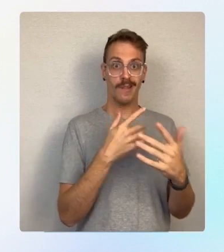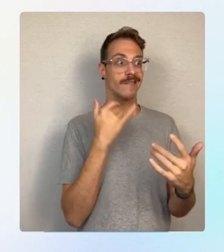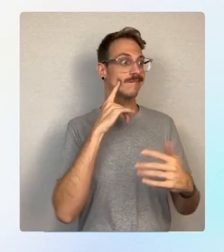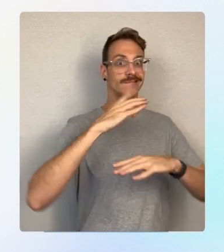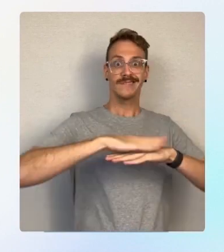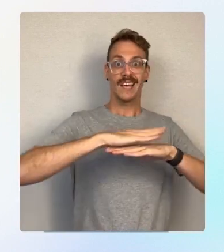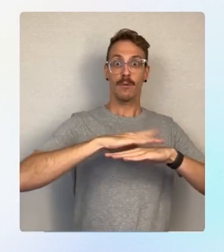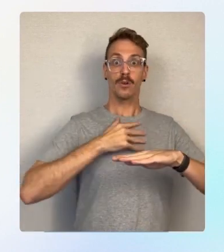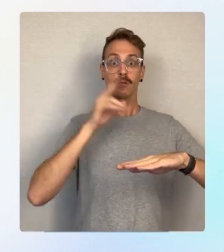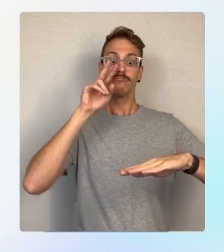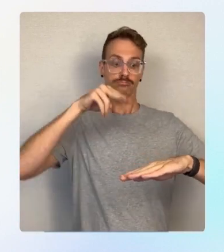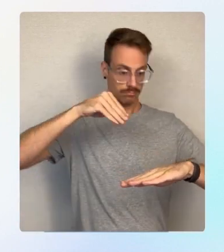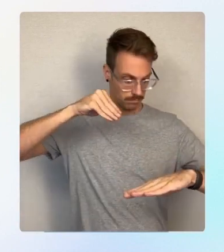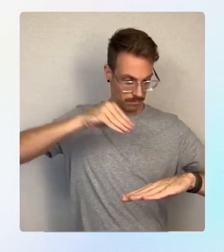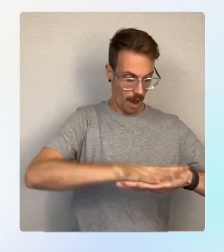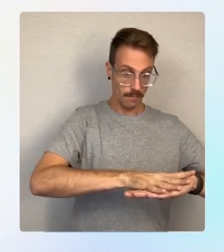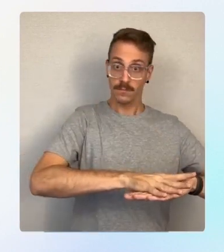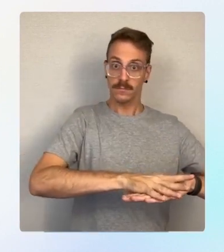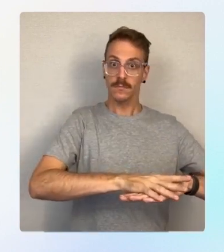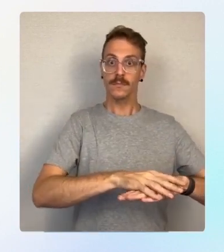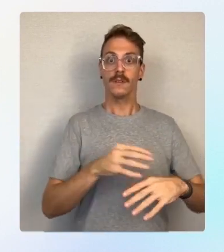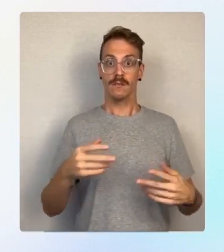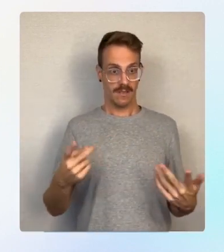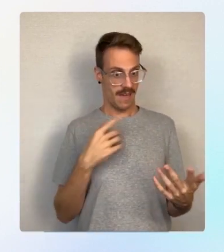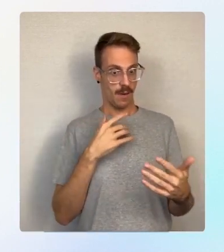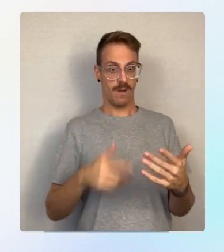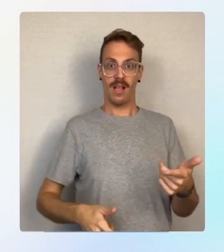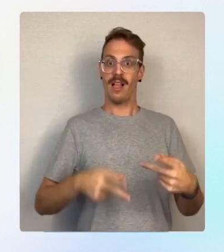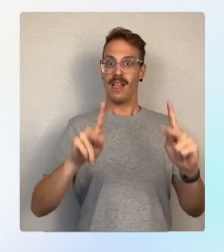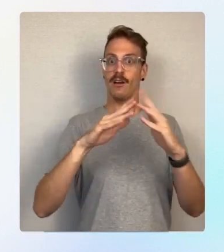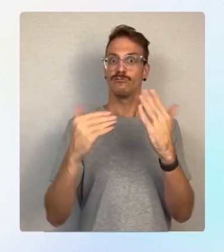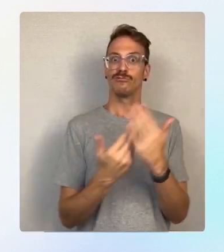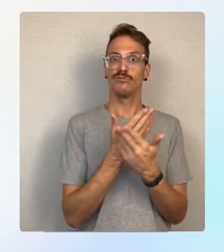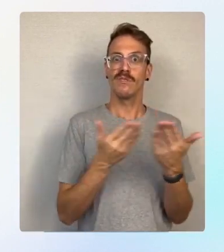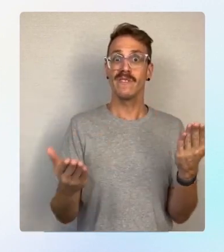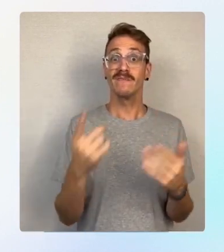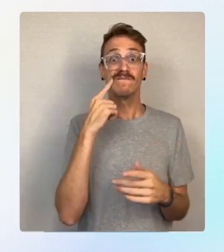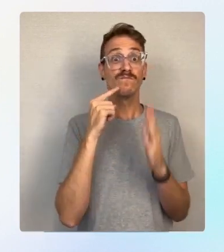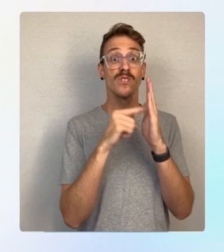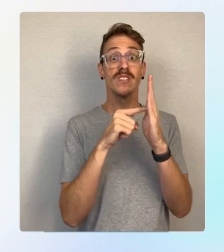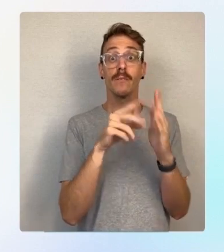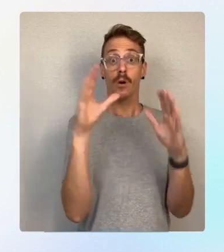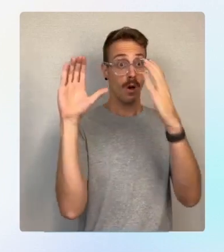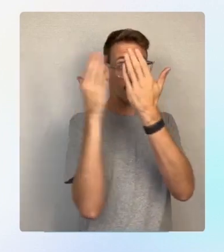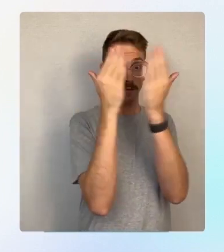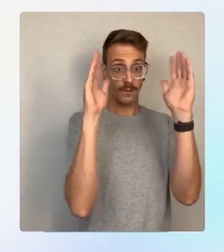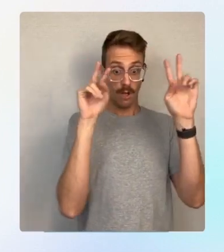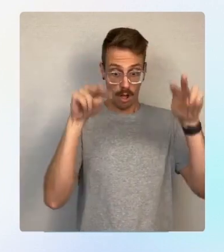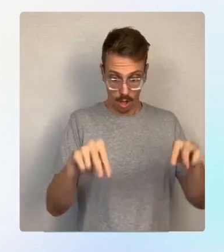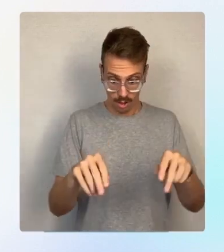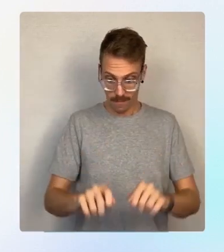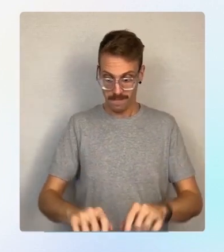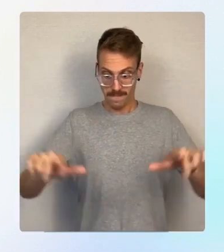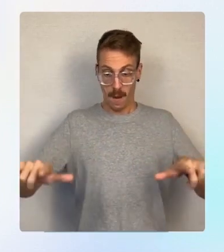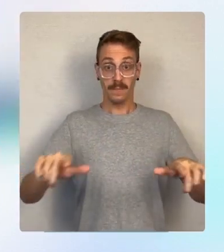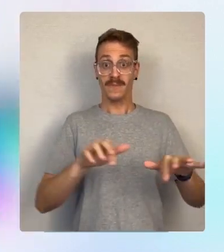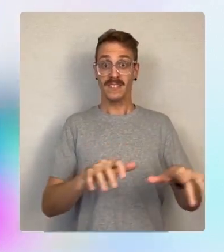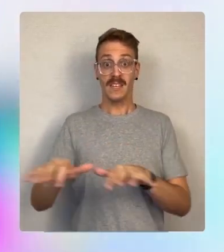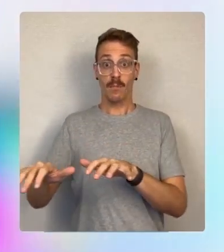unlocking use cases such as interacting with keyboard, desktop objects like phone and pen.